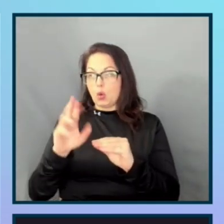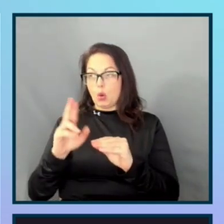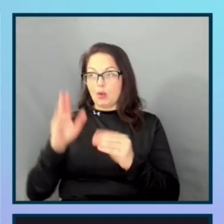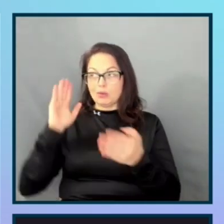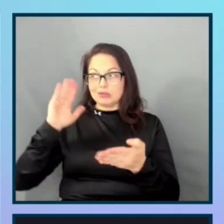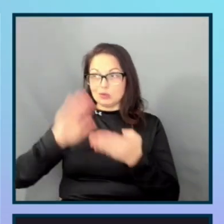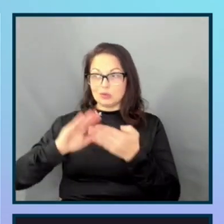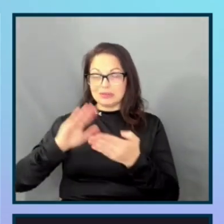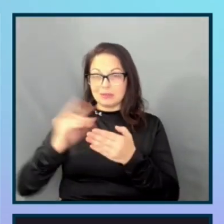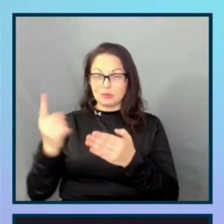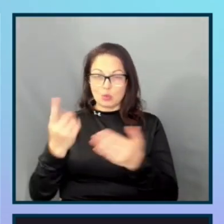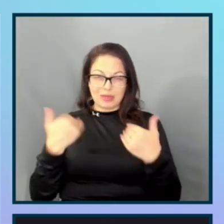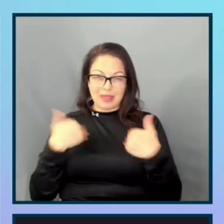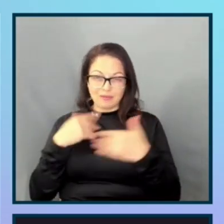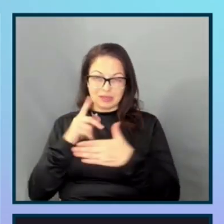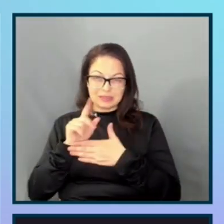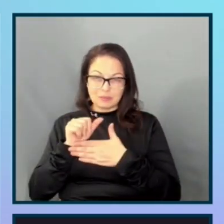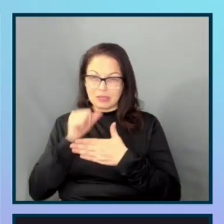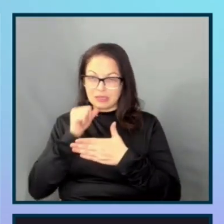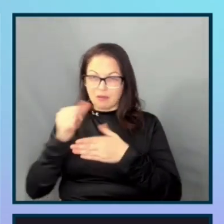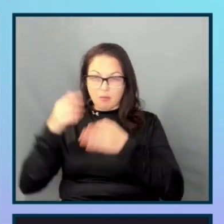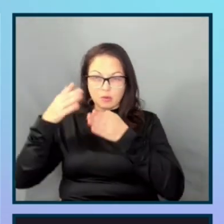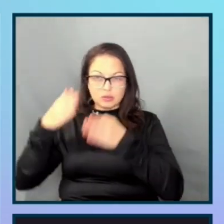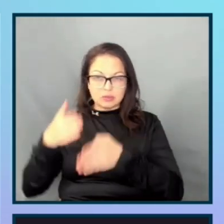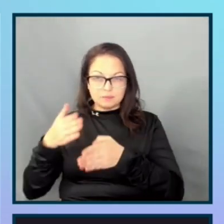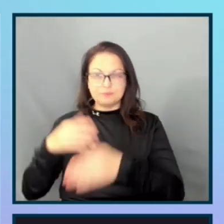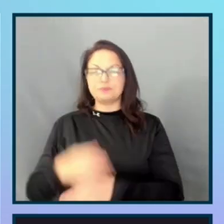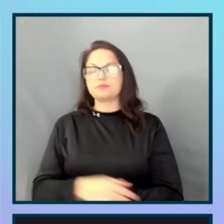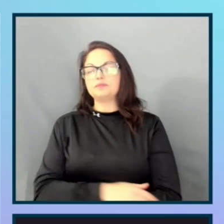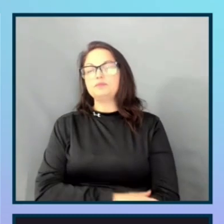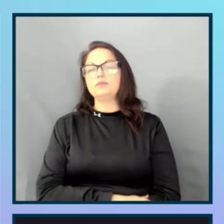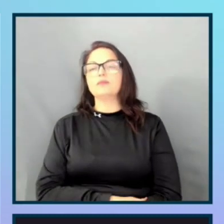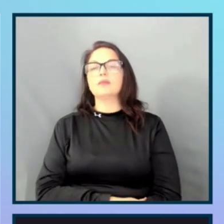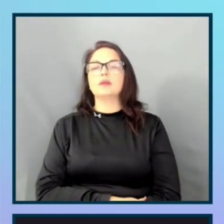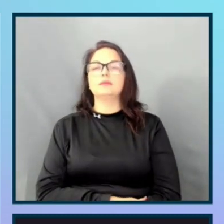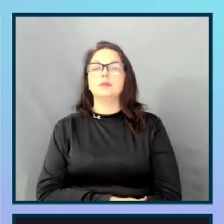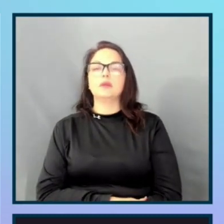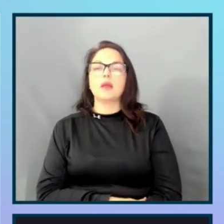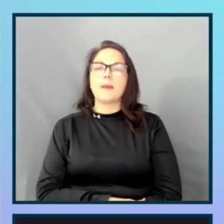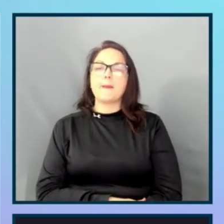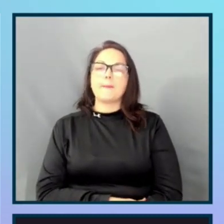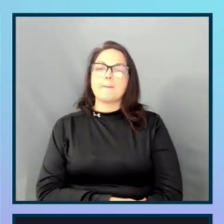Now there are strong arguments for why some of these things are necessary. I'm mean, certainly we must consider